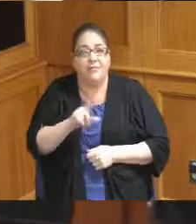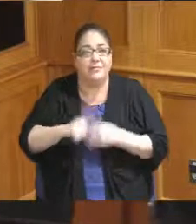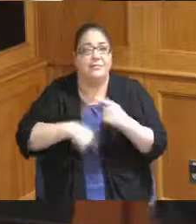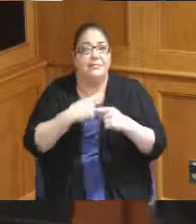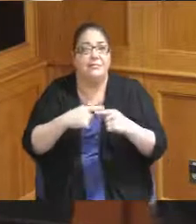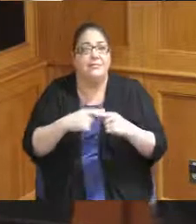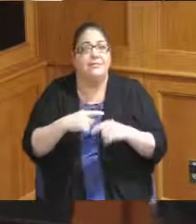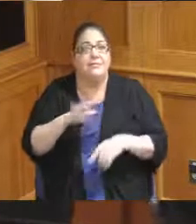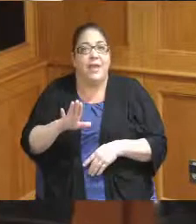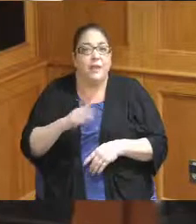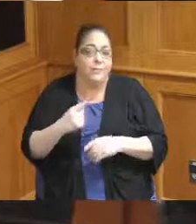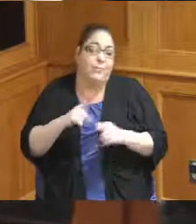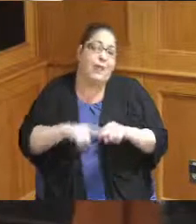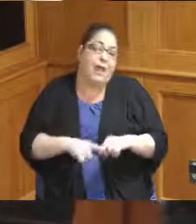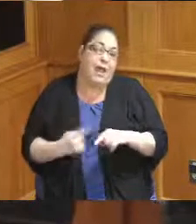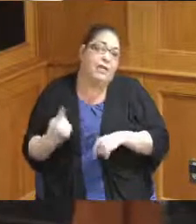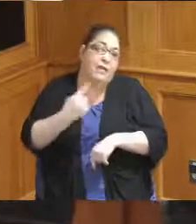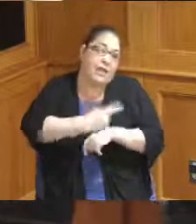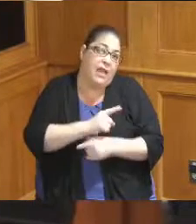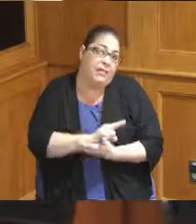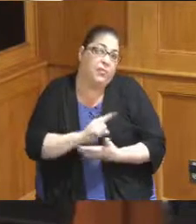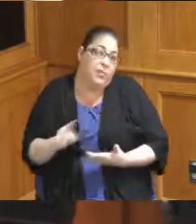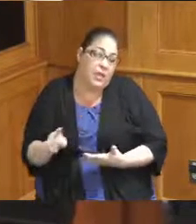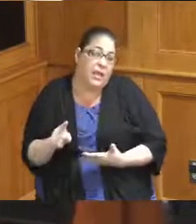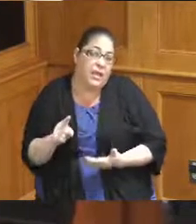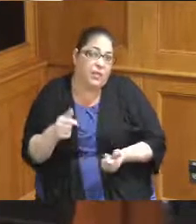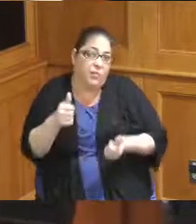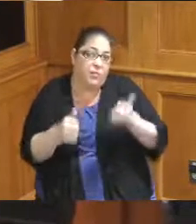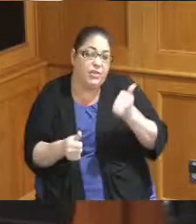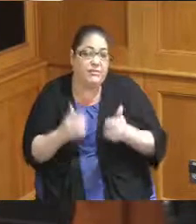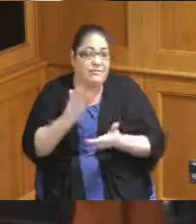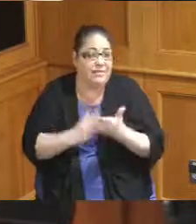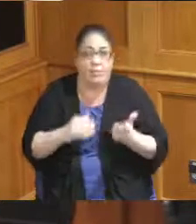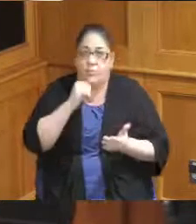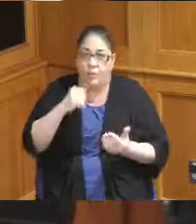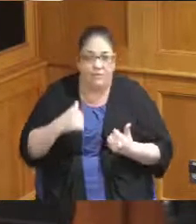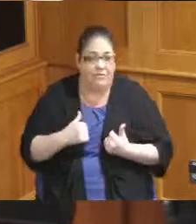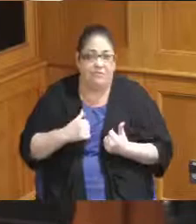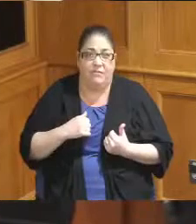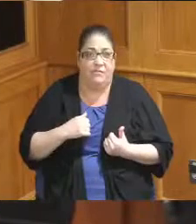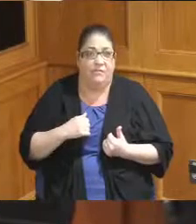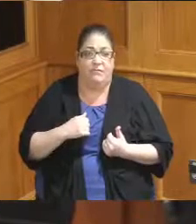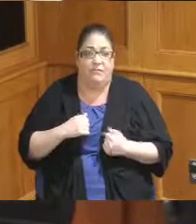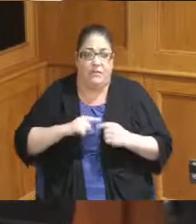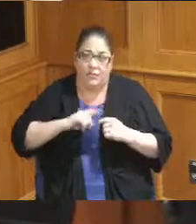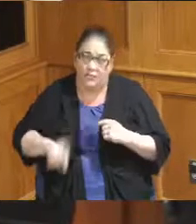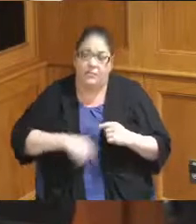day the in the week and the hour of the day or the week it's those numbers we we have gotten